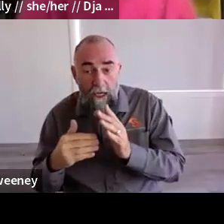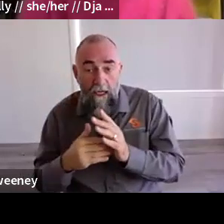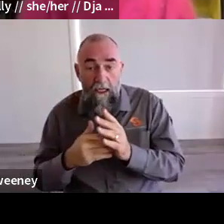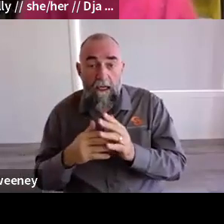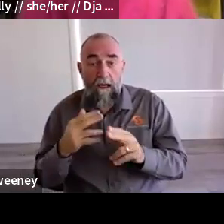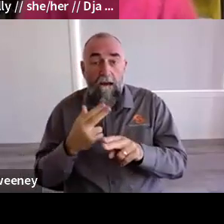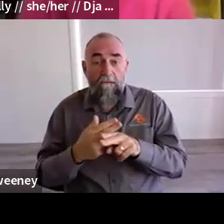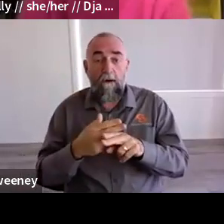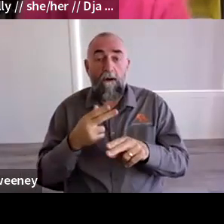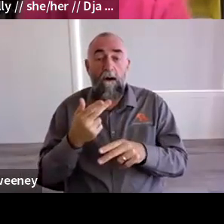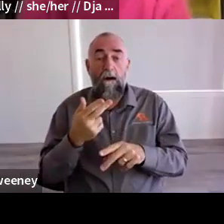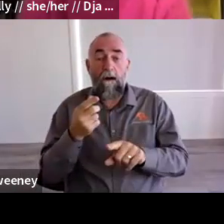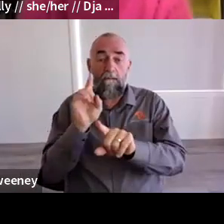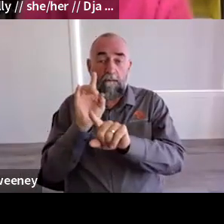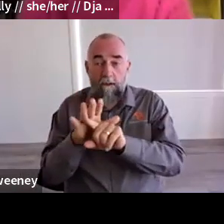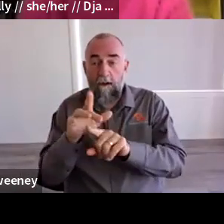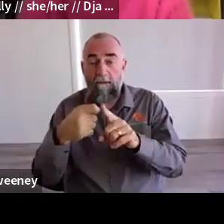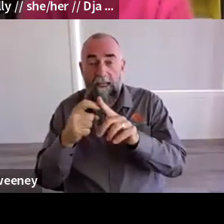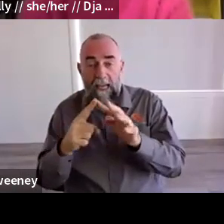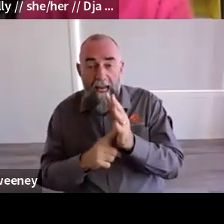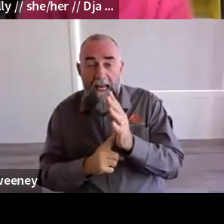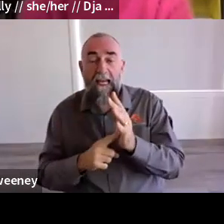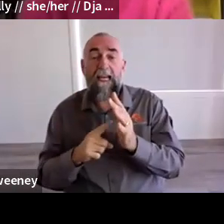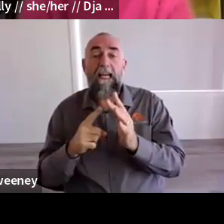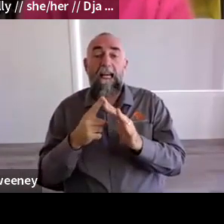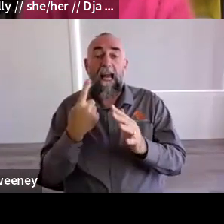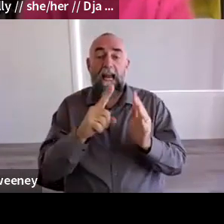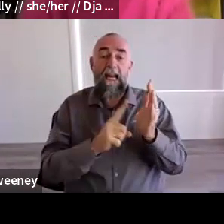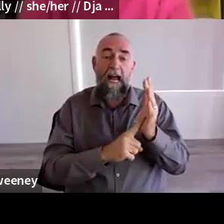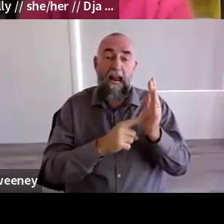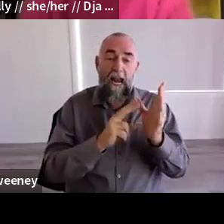last couple of months. But still a lot of work to do. Really, anyone